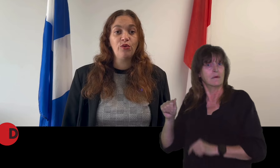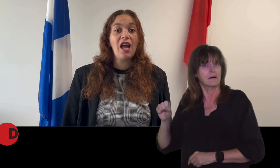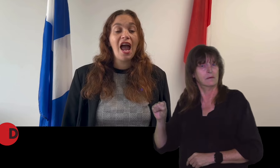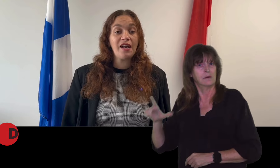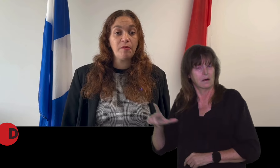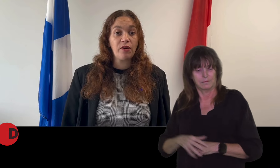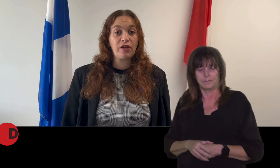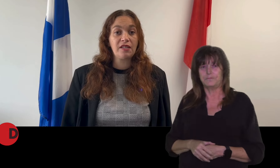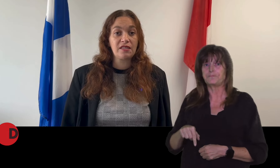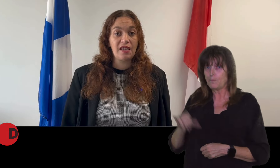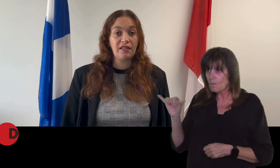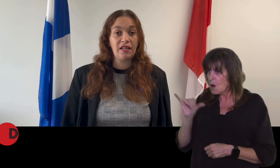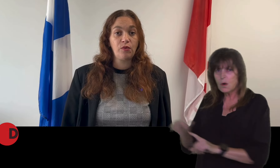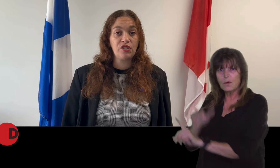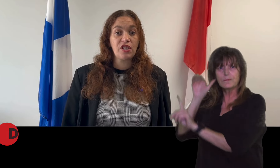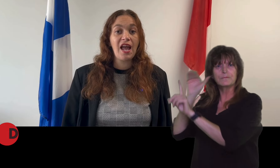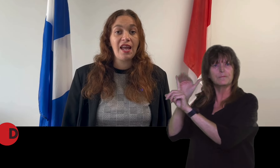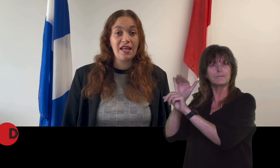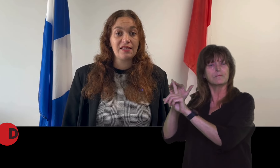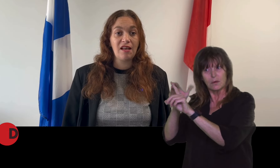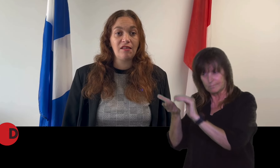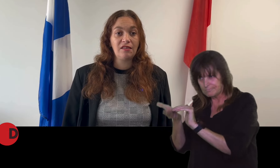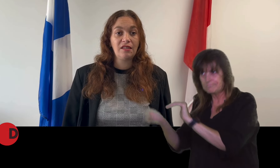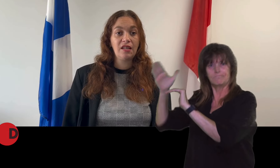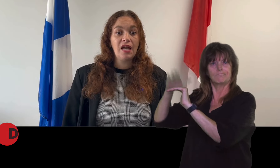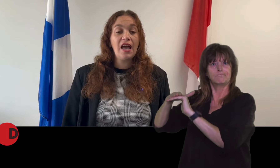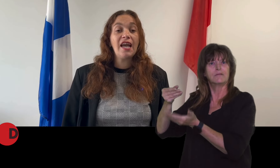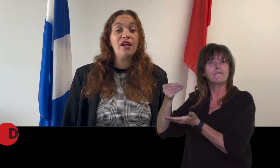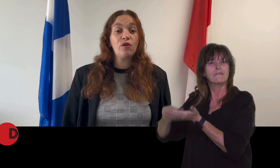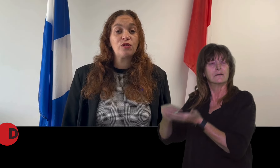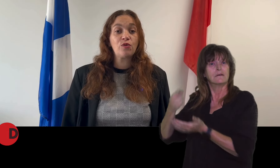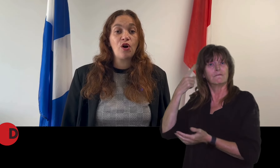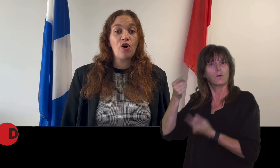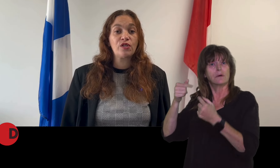(ASL). It also calls for increased funding for sign language